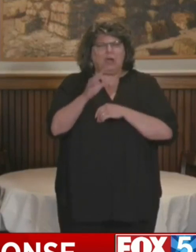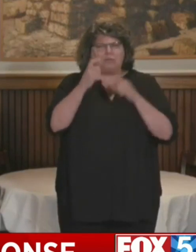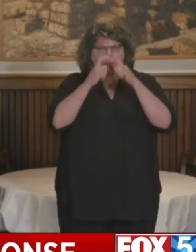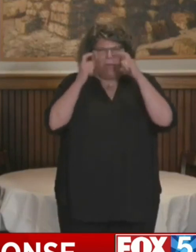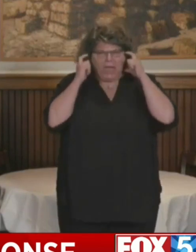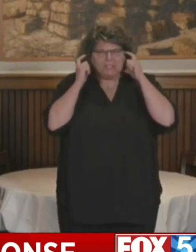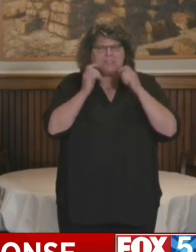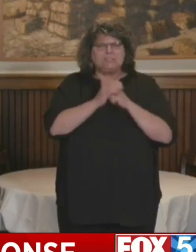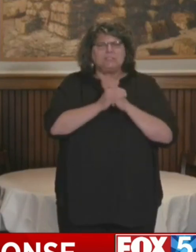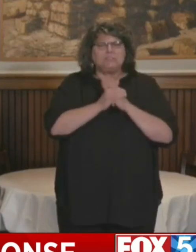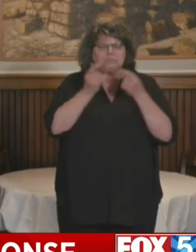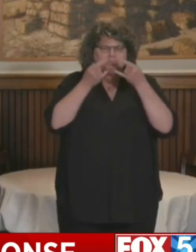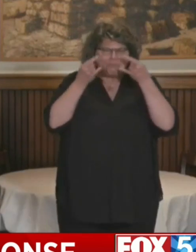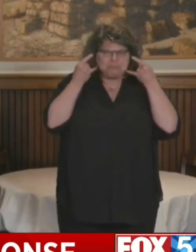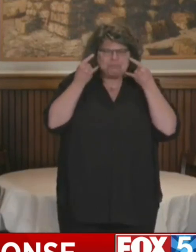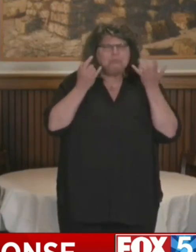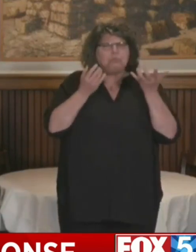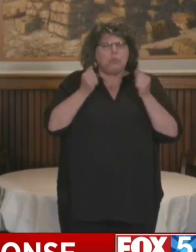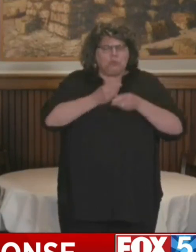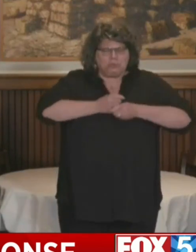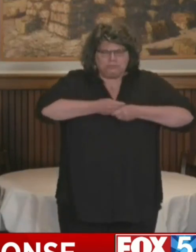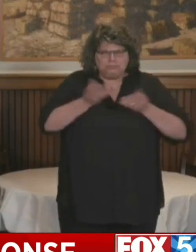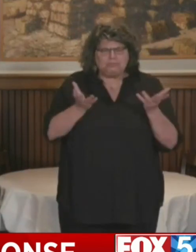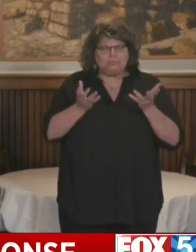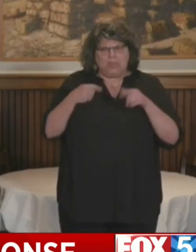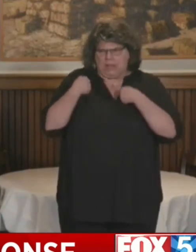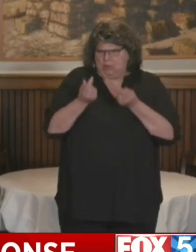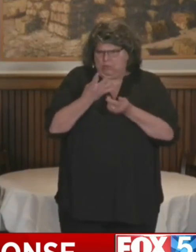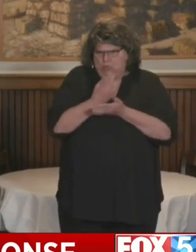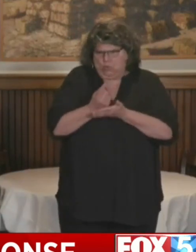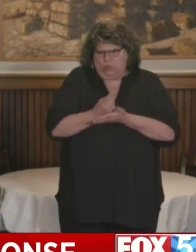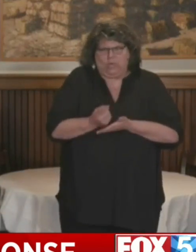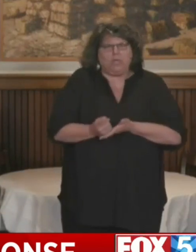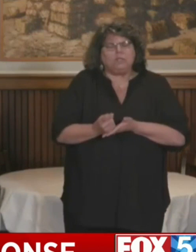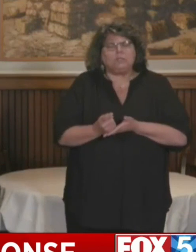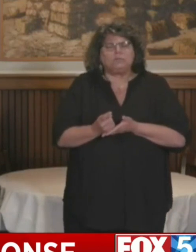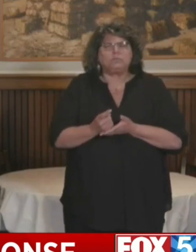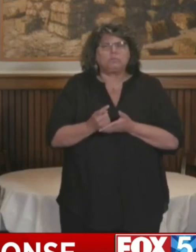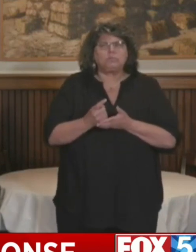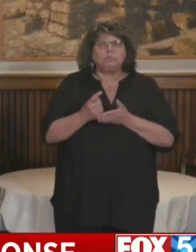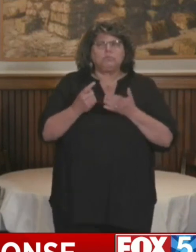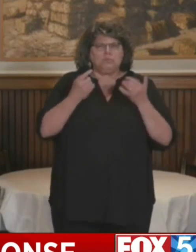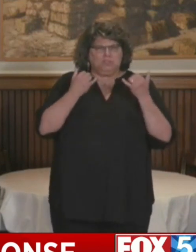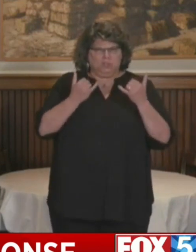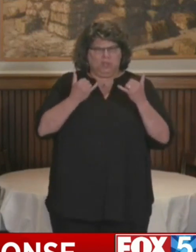THROUGHOUT THE STATE OF CALIFORNIA. 10'S OF MILLIONS OF MASKS AND NOW WE'VE BEEN